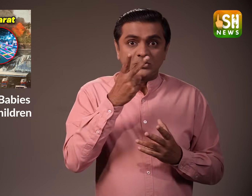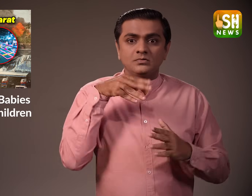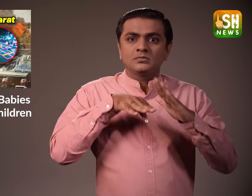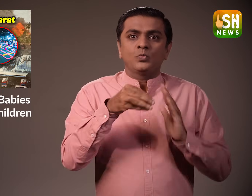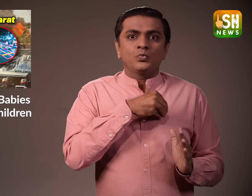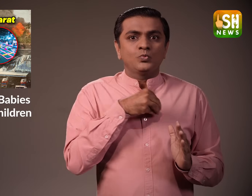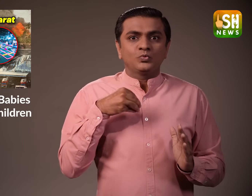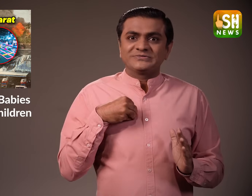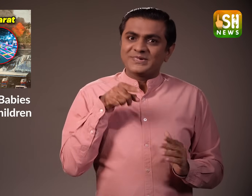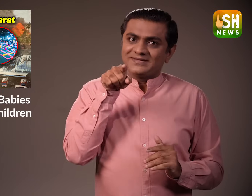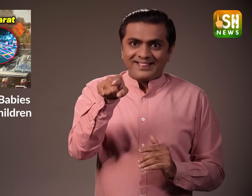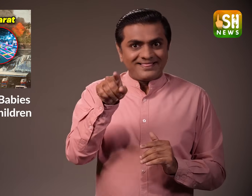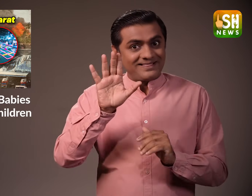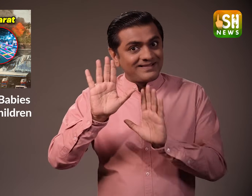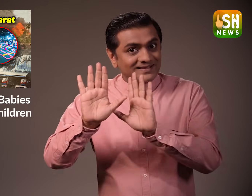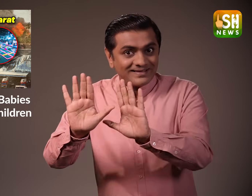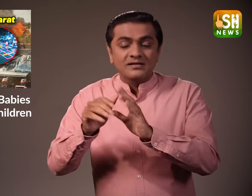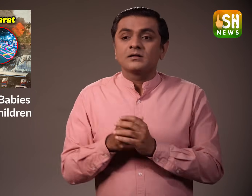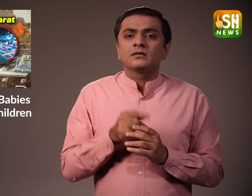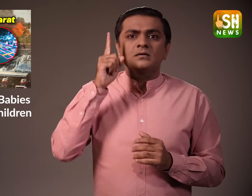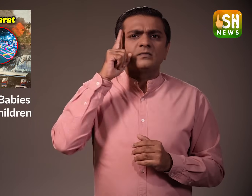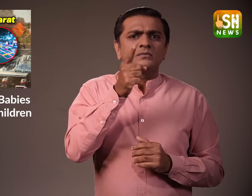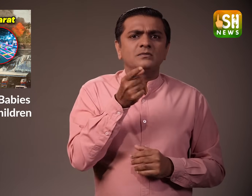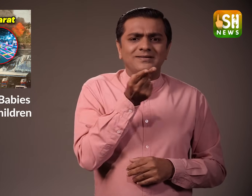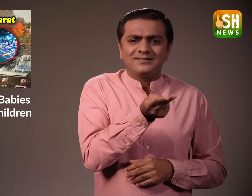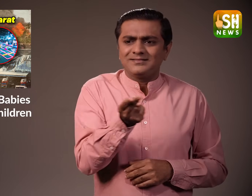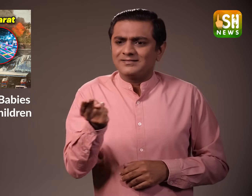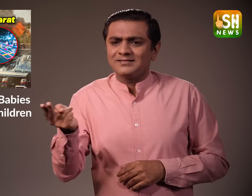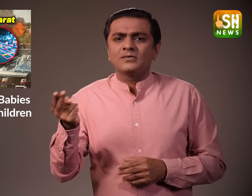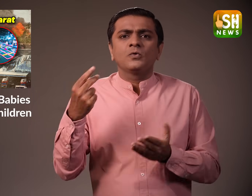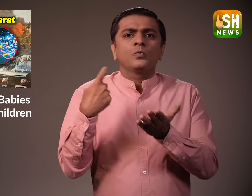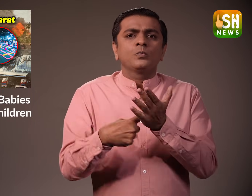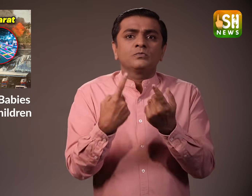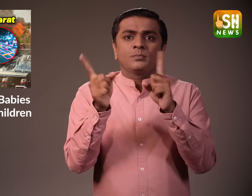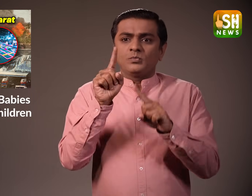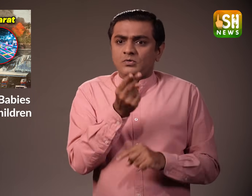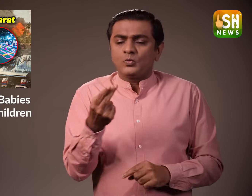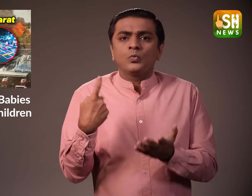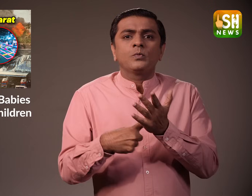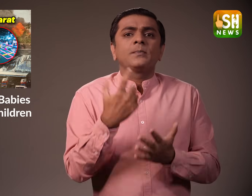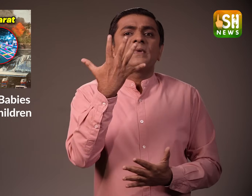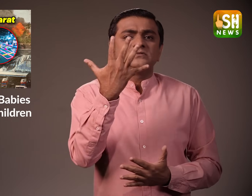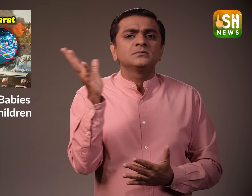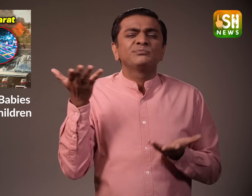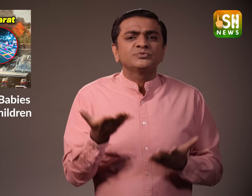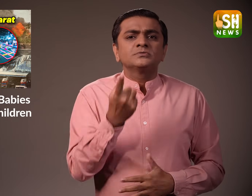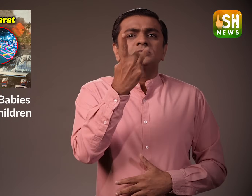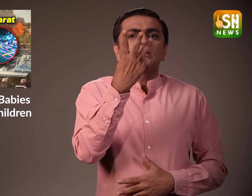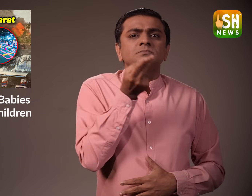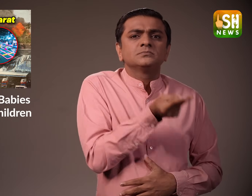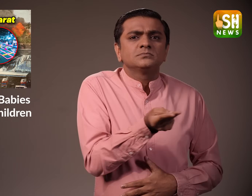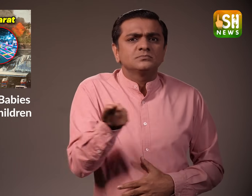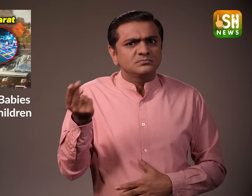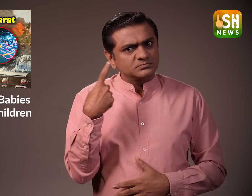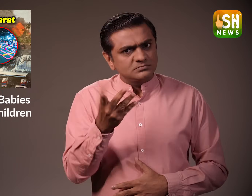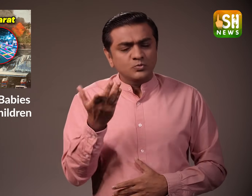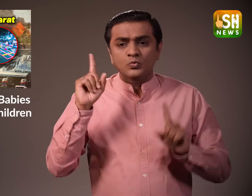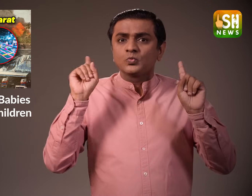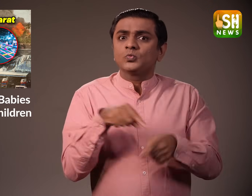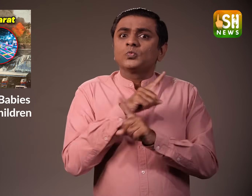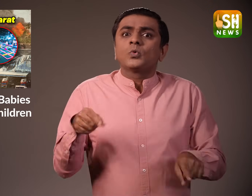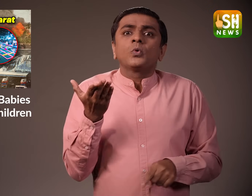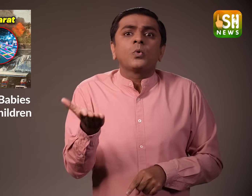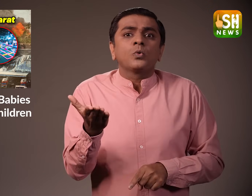In that hospital, it was allowed to house only 5 beds but the doctor had placed 13 instead.